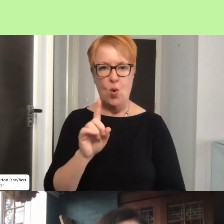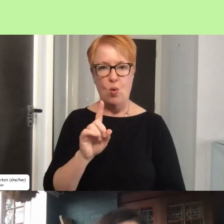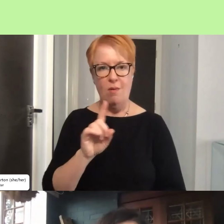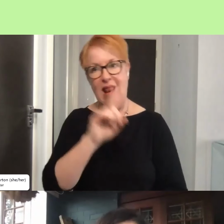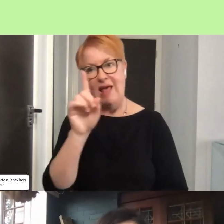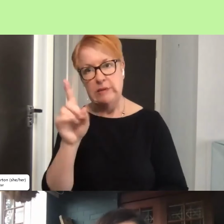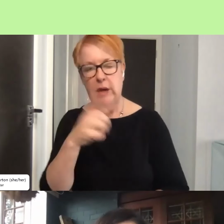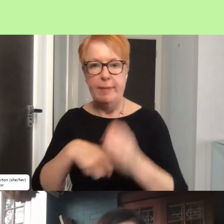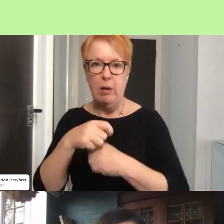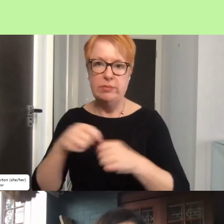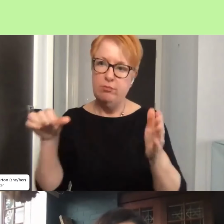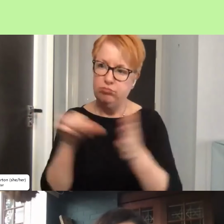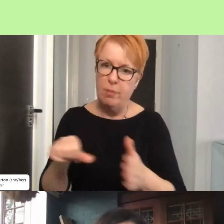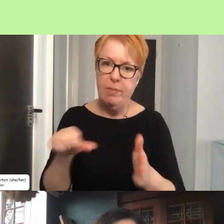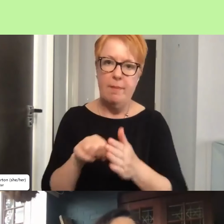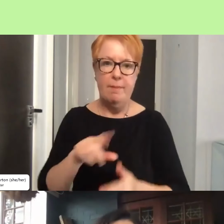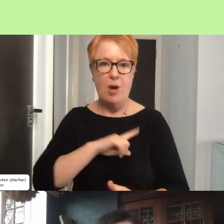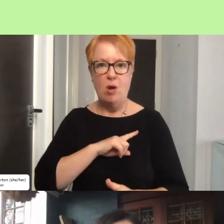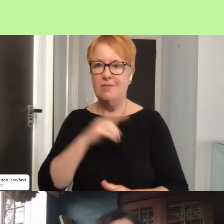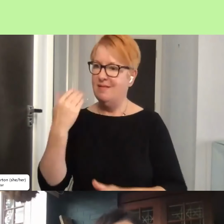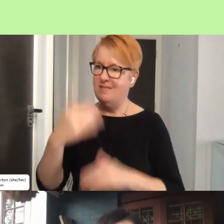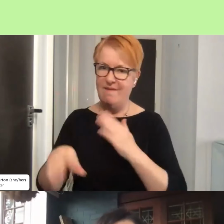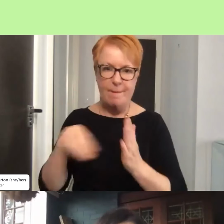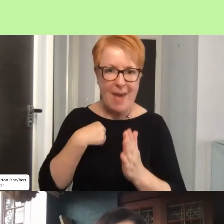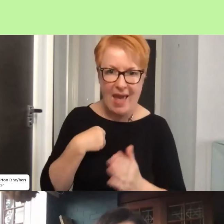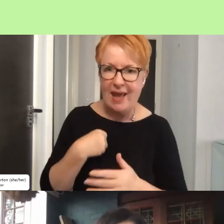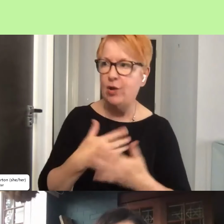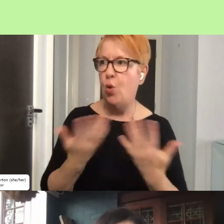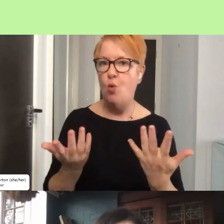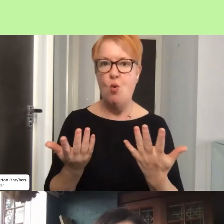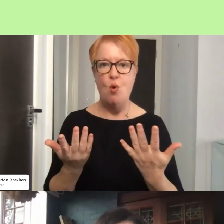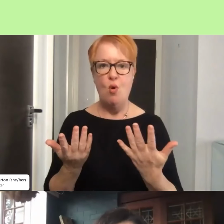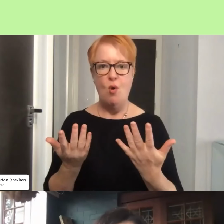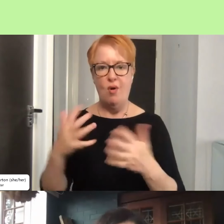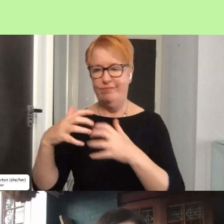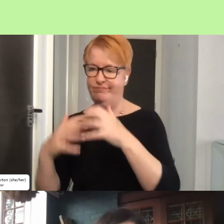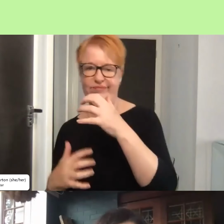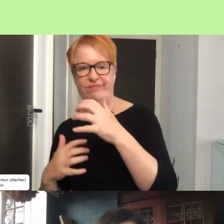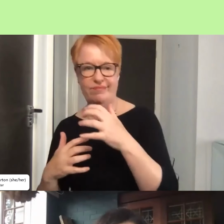because you know, the payment never arrives or never made because of these bureaucratic obstacles.